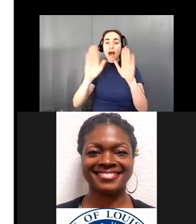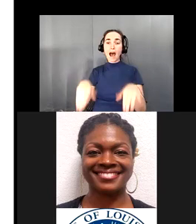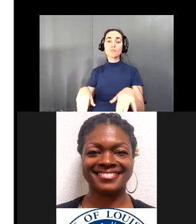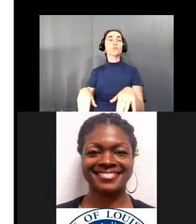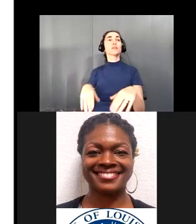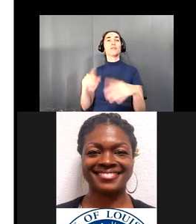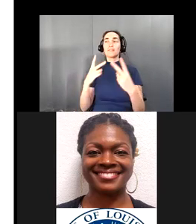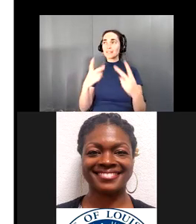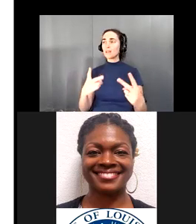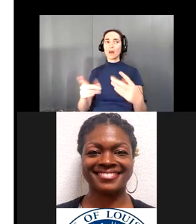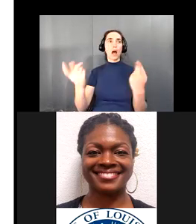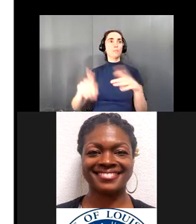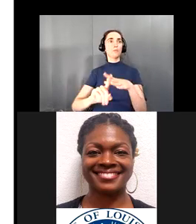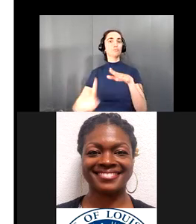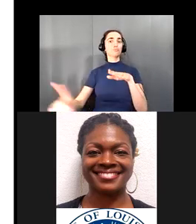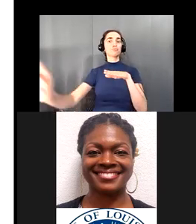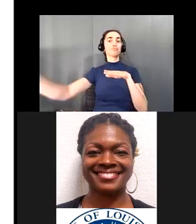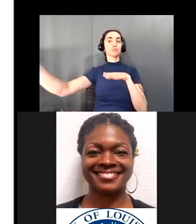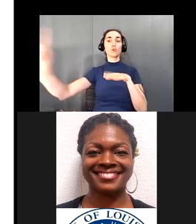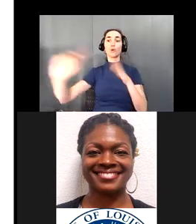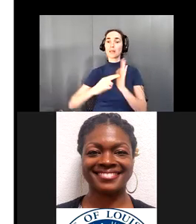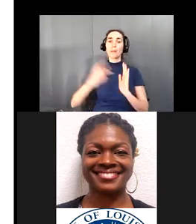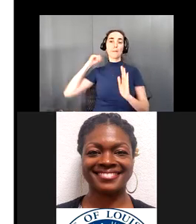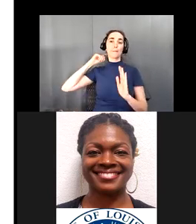so just be prepared at all times. 16:15:48 That's, that's kind of how you have